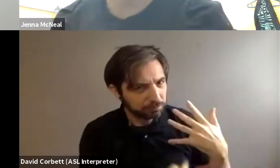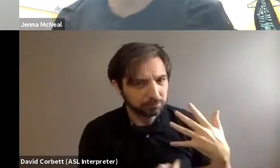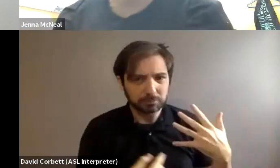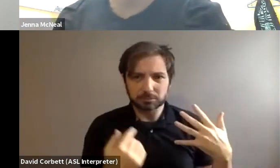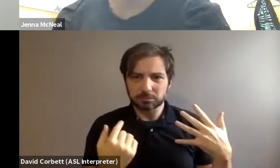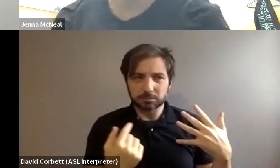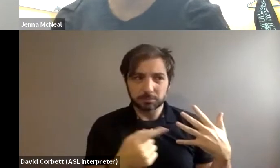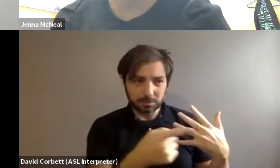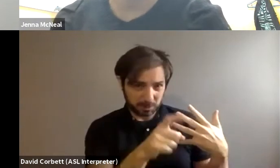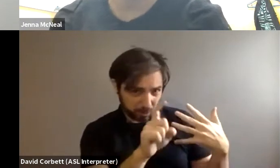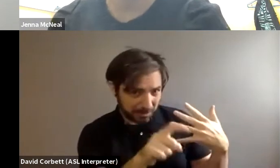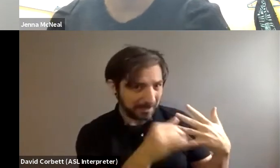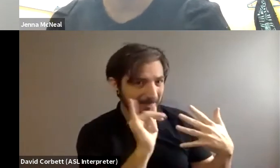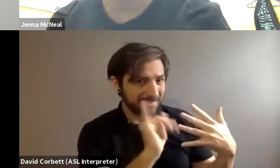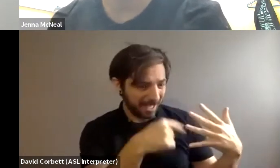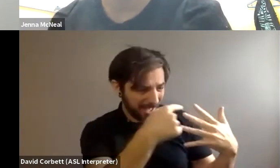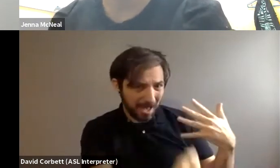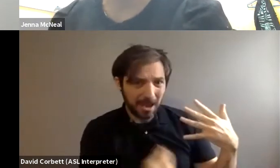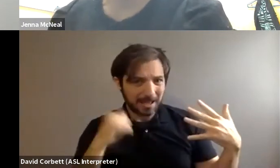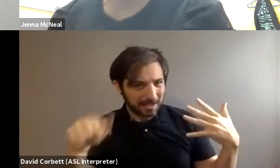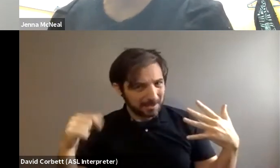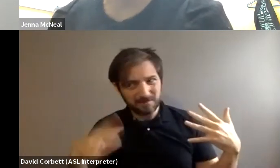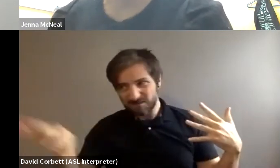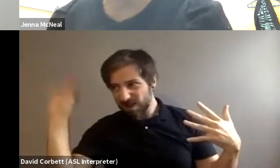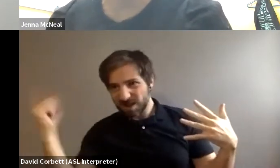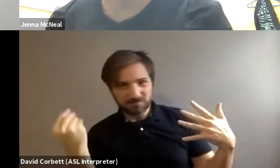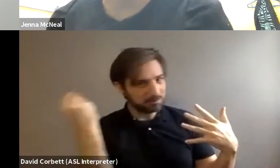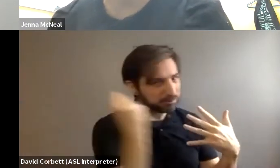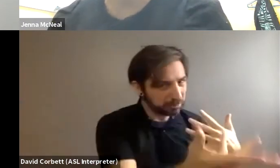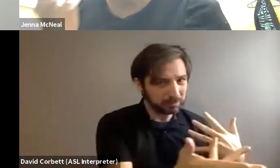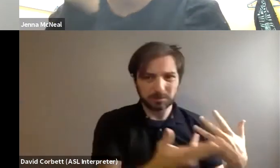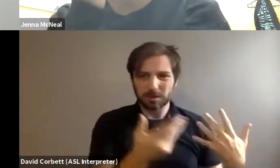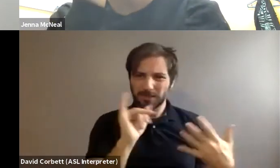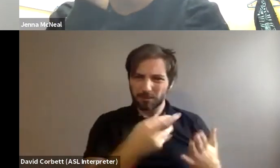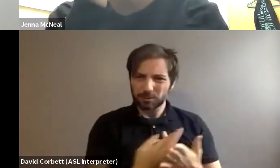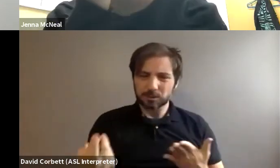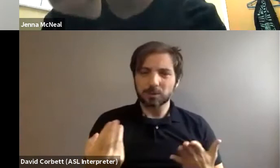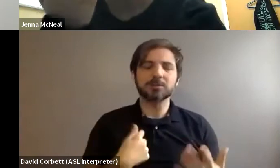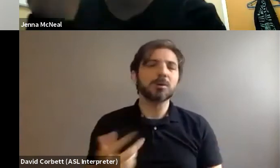other institutions i think that would be great too um and and listening to you talk it um